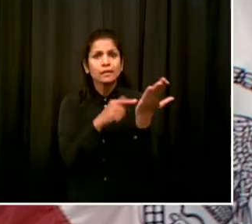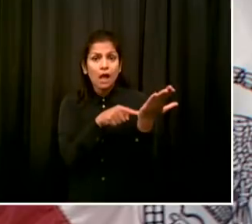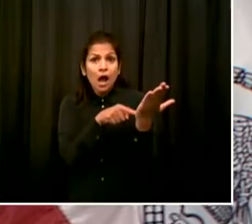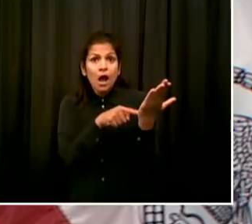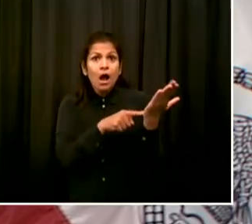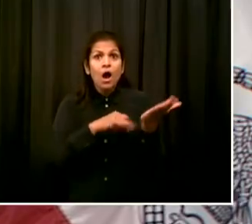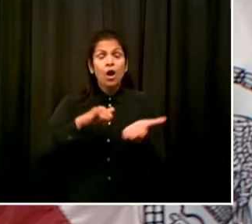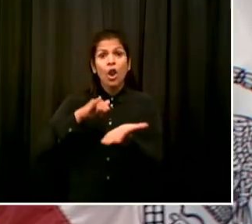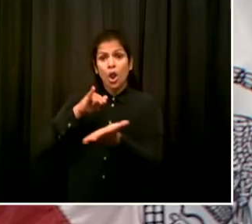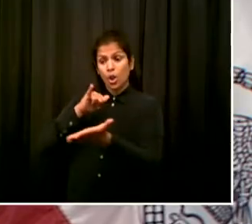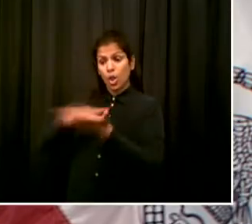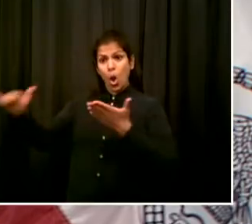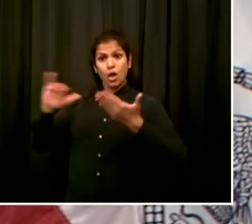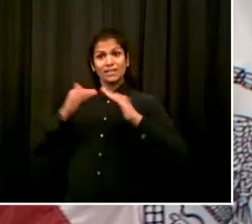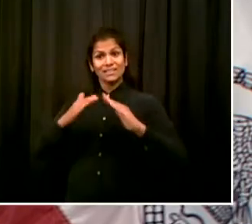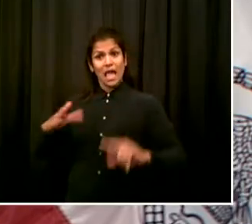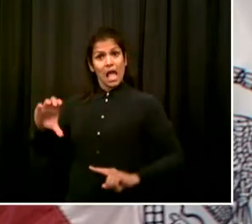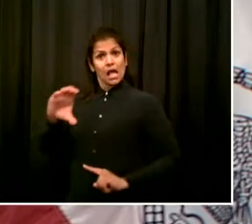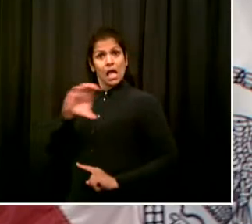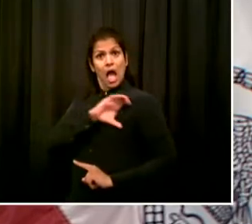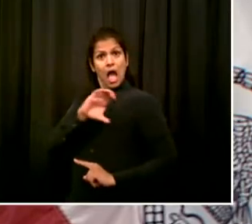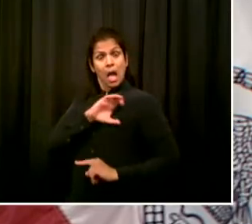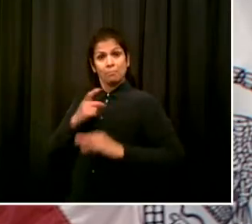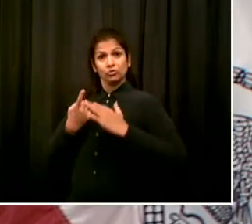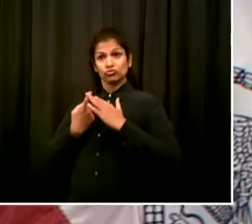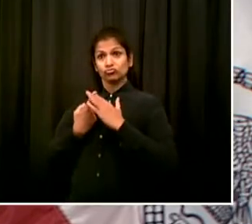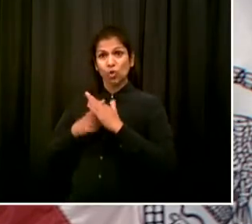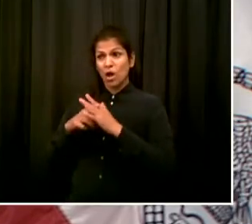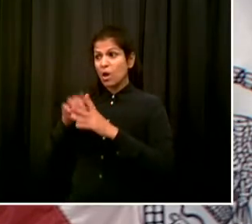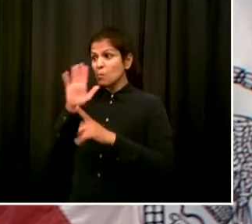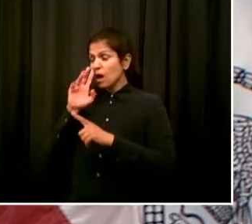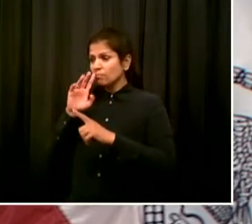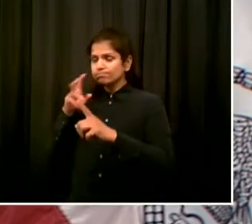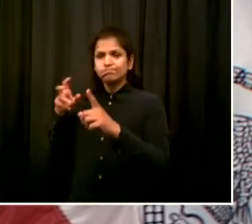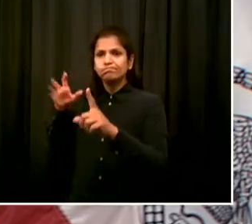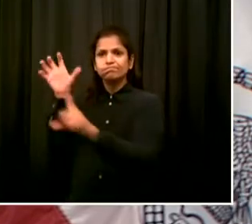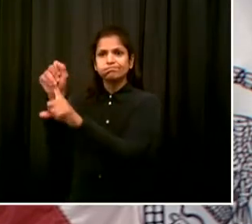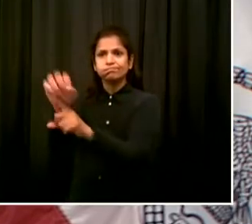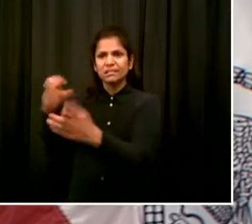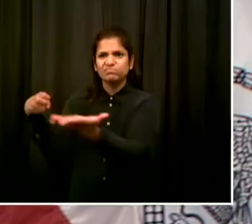AND IS IS ONE WAY THAT THE CITY IS TRYING TO GET MORE